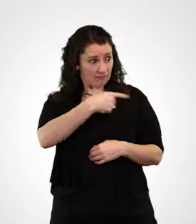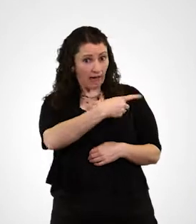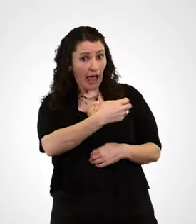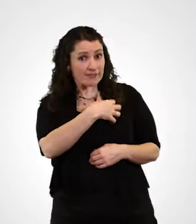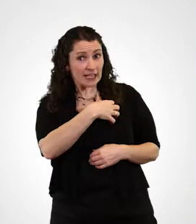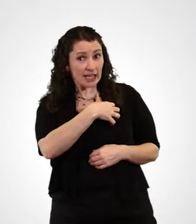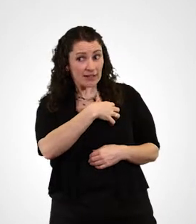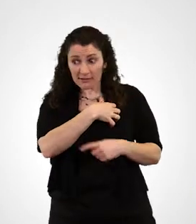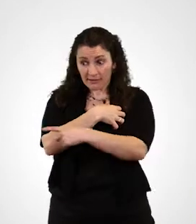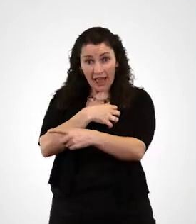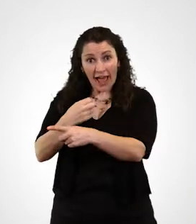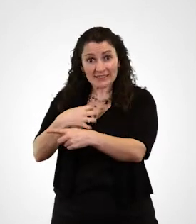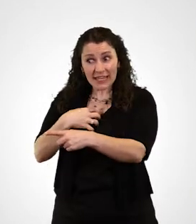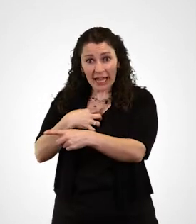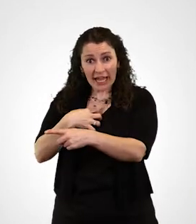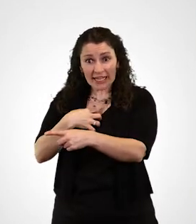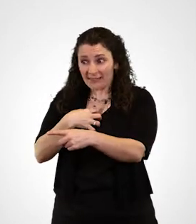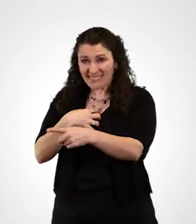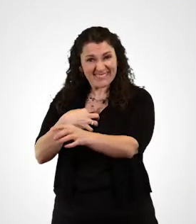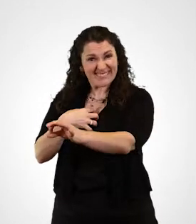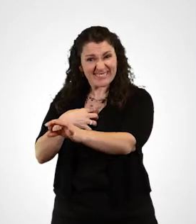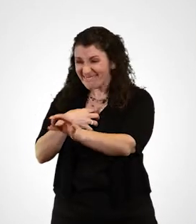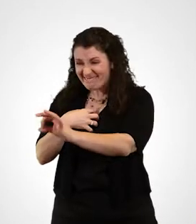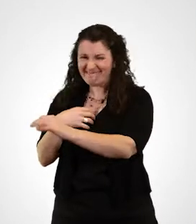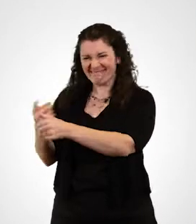Oh, just a little bit scared. Were you scared? No? Why?